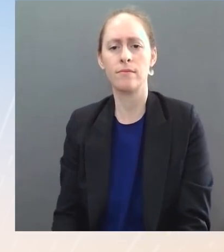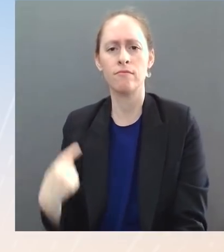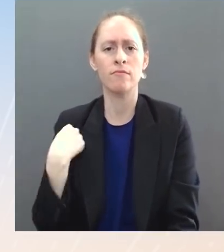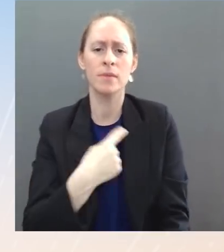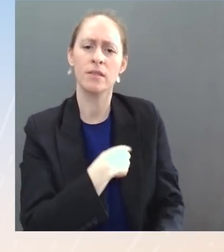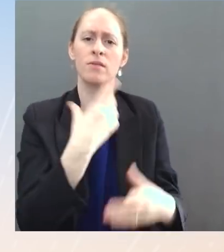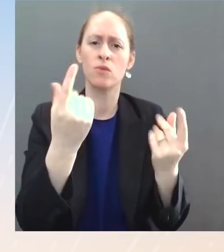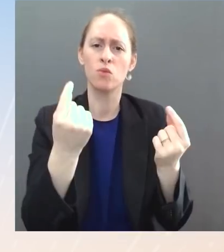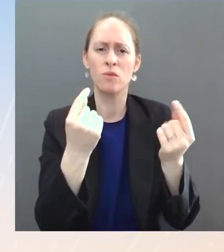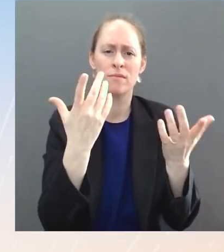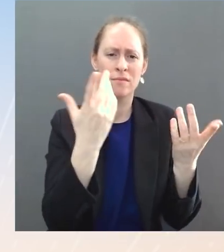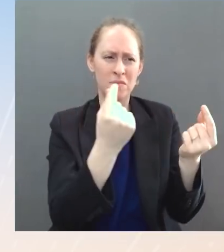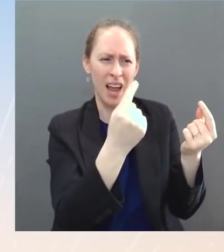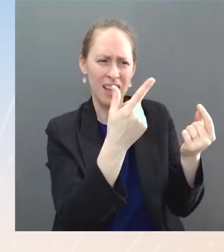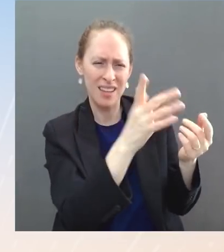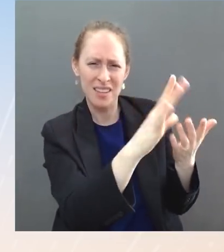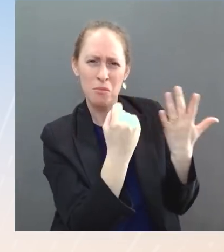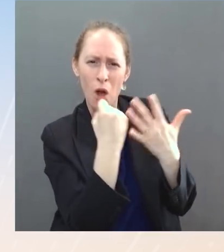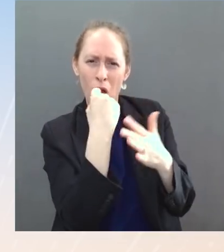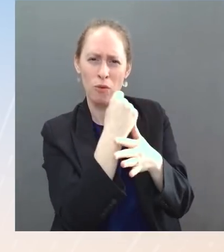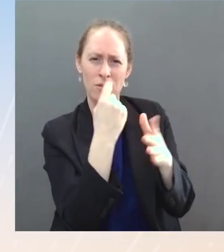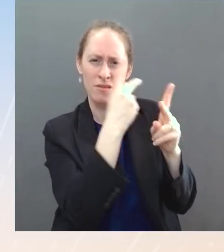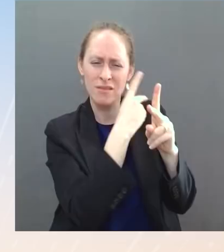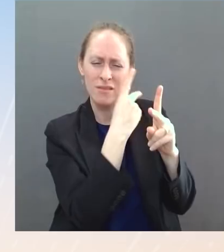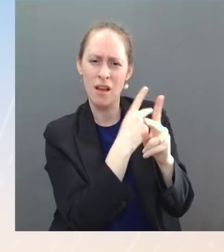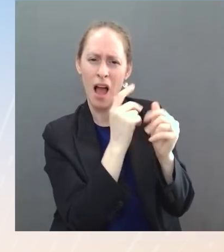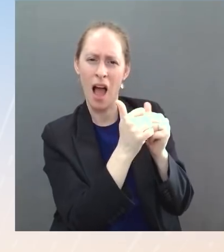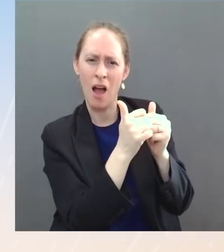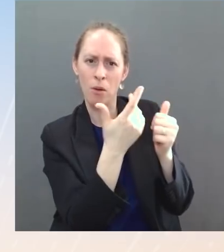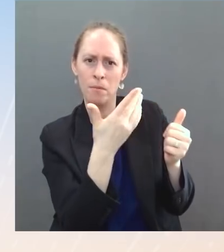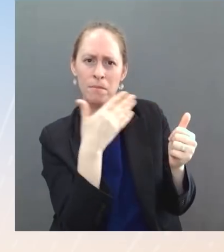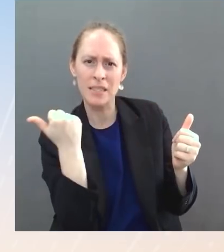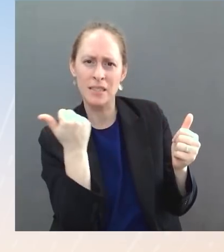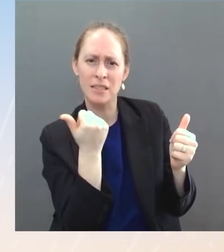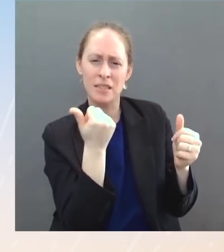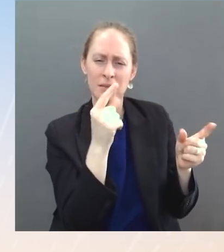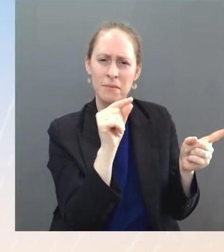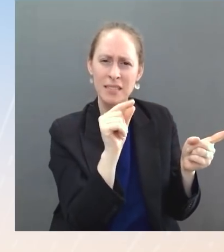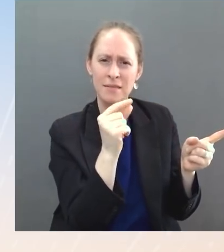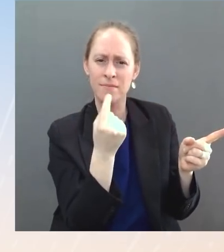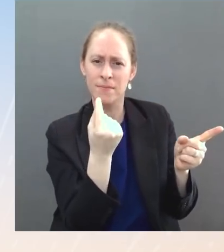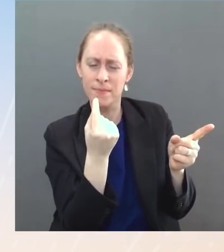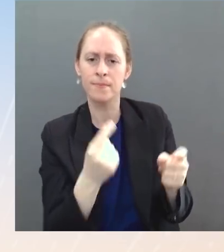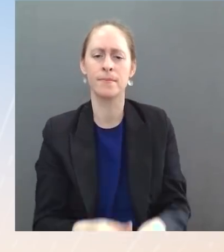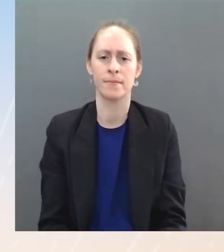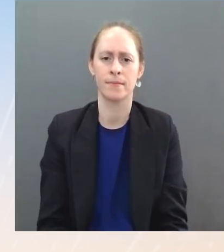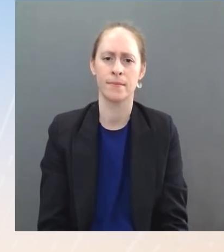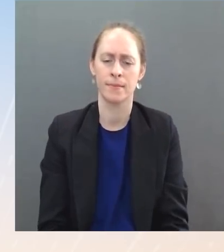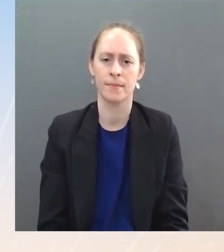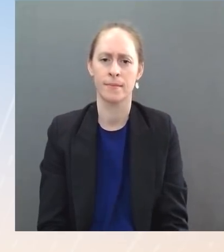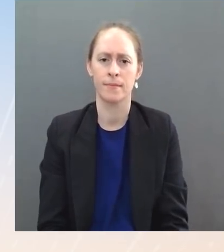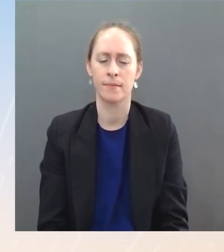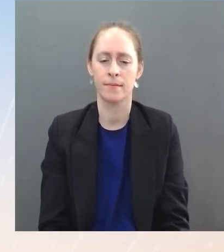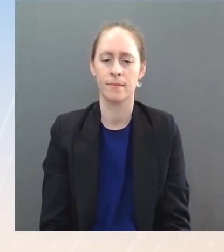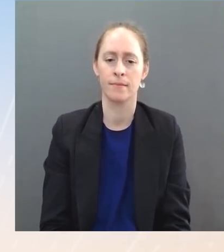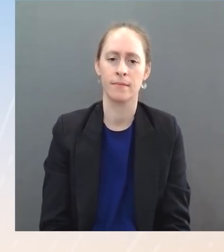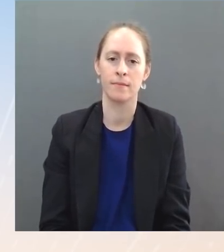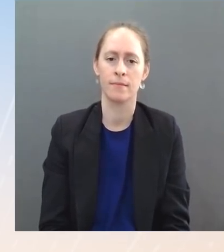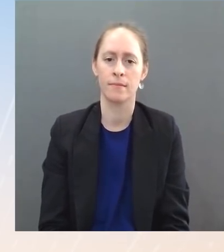that means sourcing systems from other countries because the U.S. either doesn't have the system or doesn't have a version